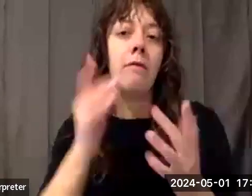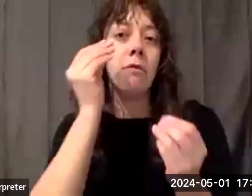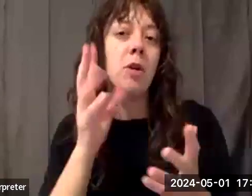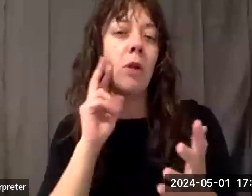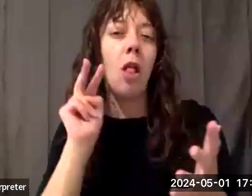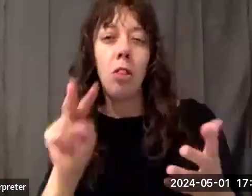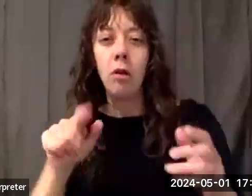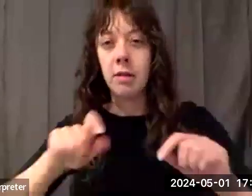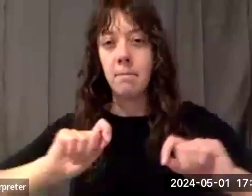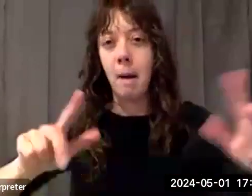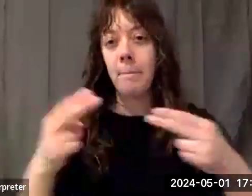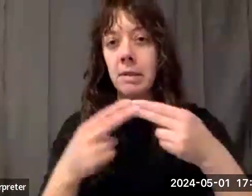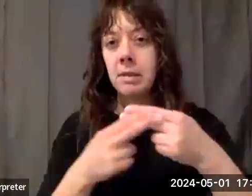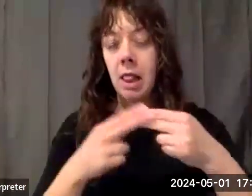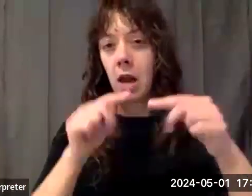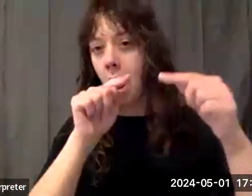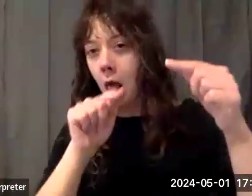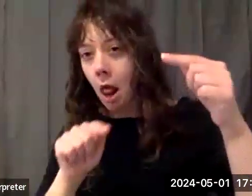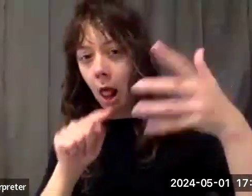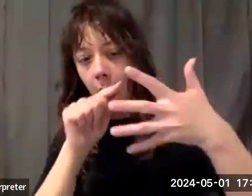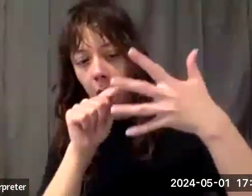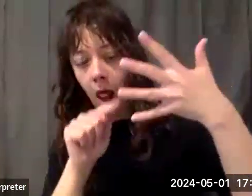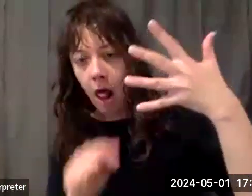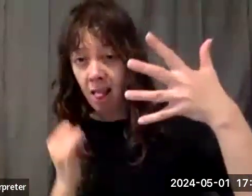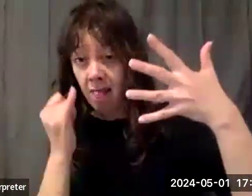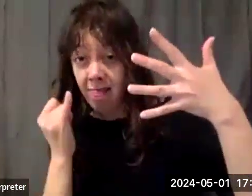of the slide deck, which was also shared with registrants on Monday.